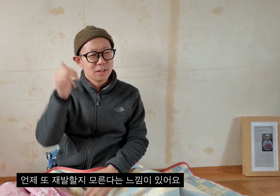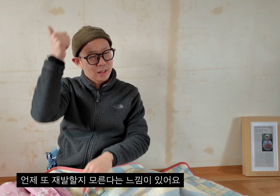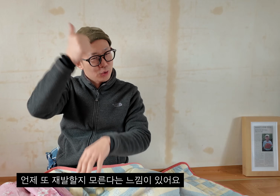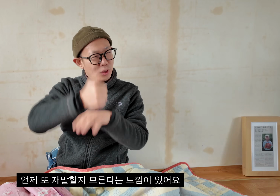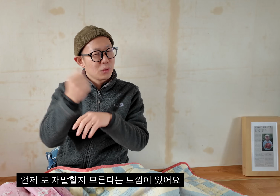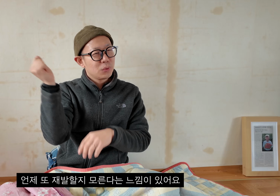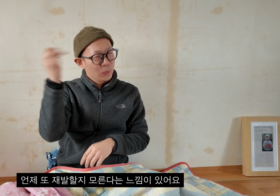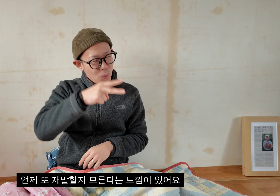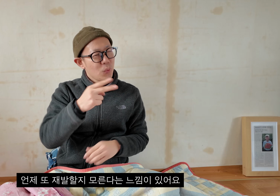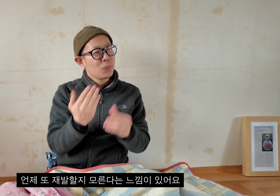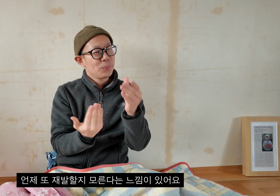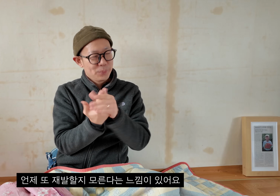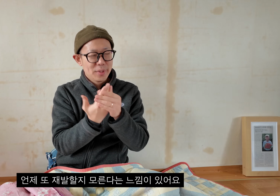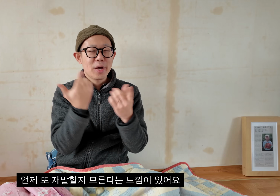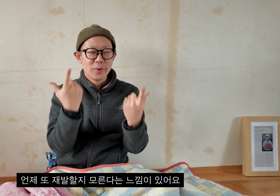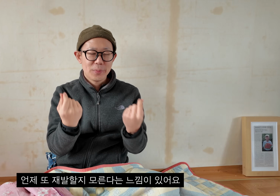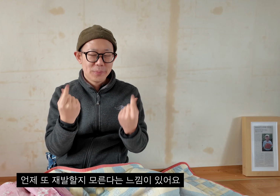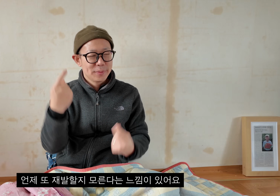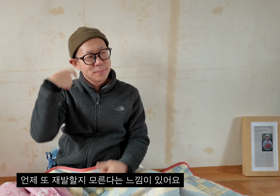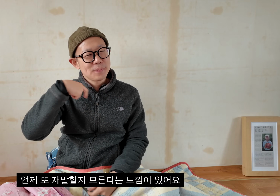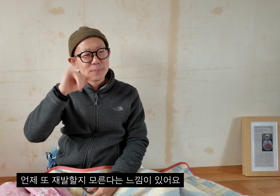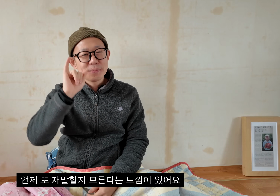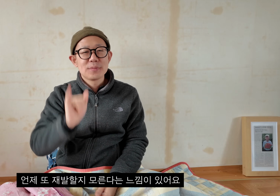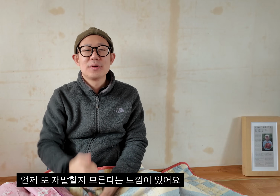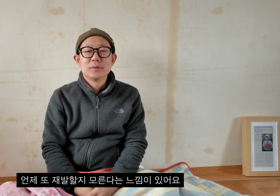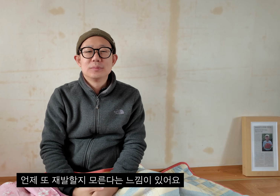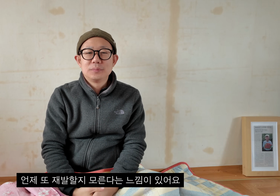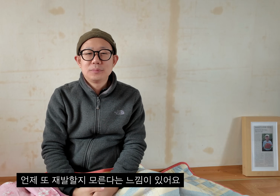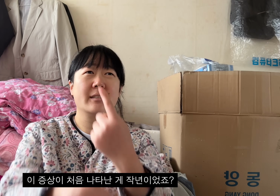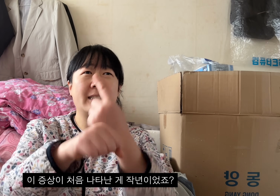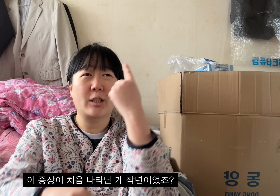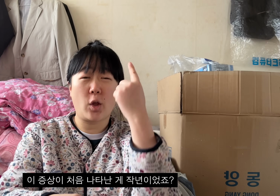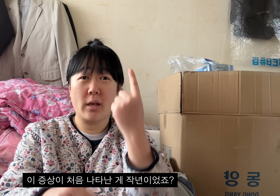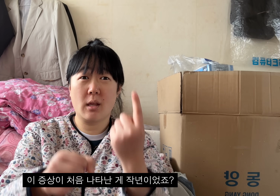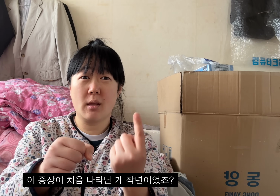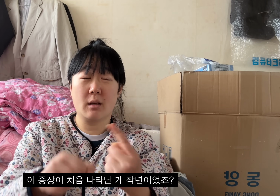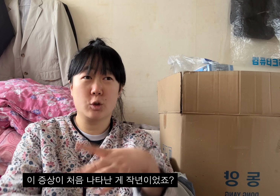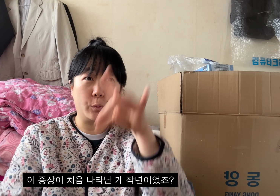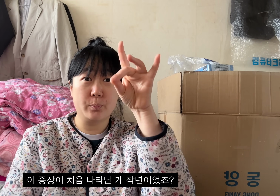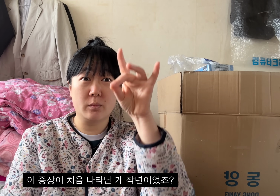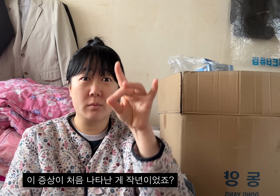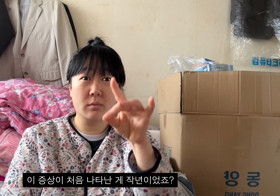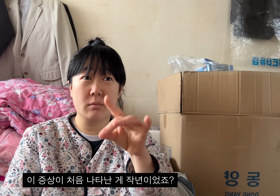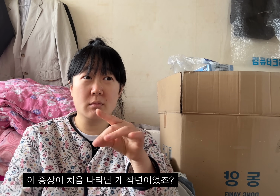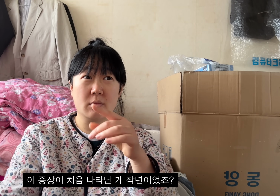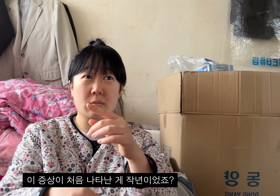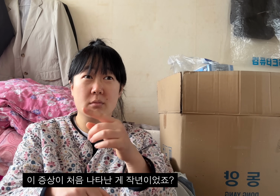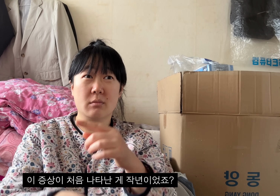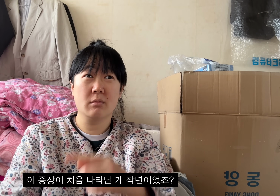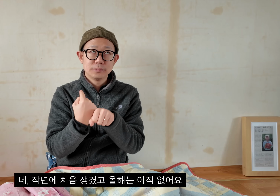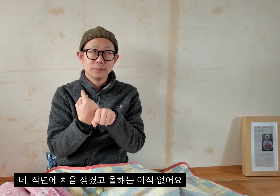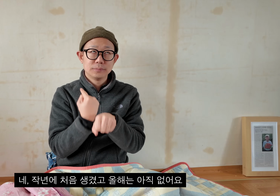Feels like it could come back anytime. The first time was last year?